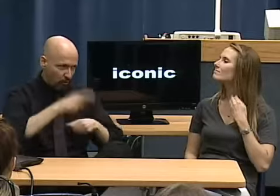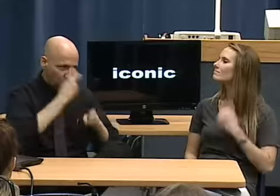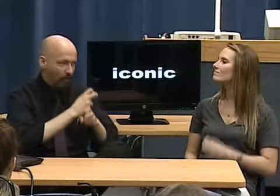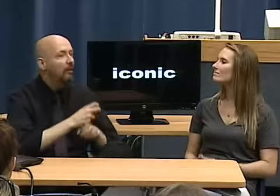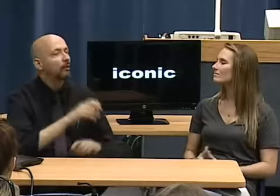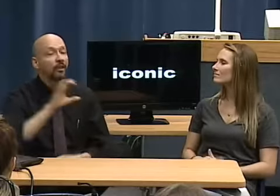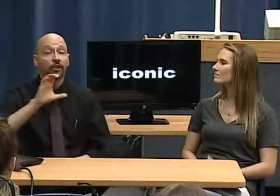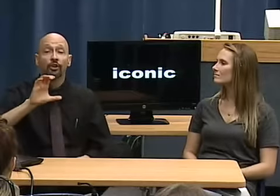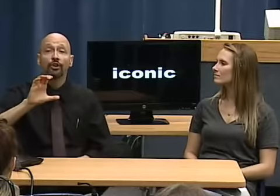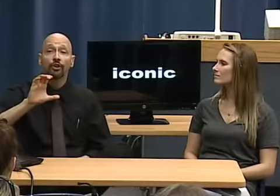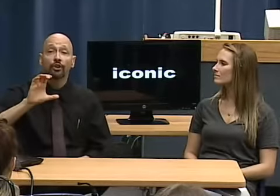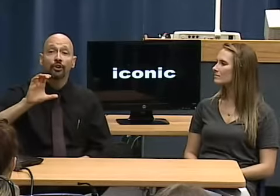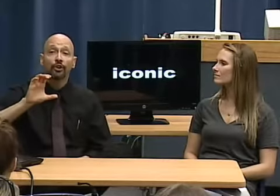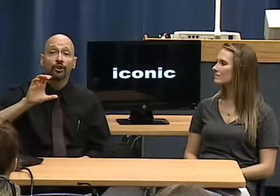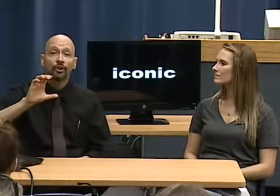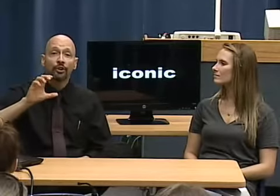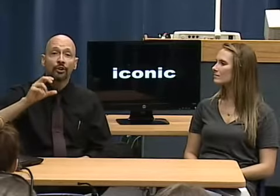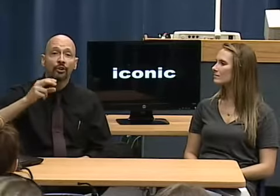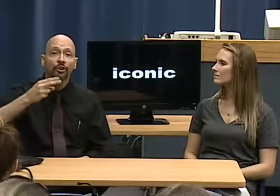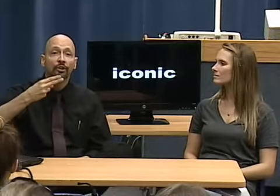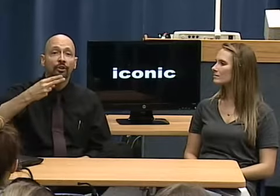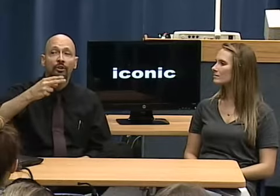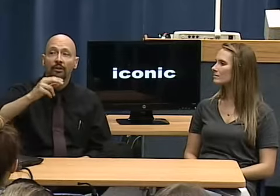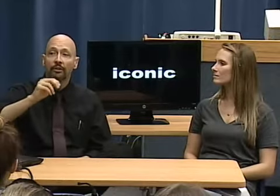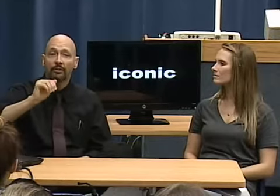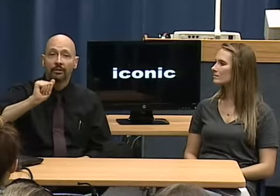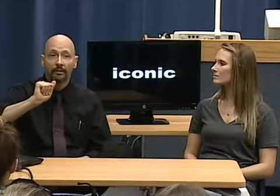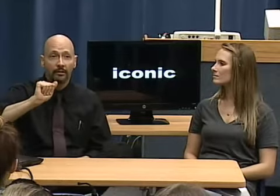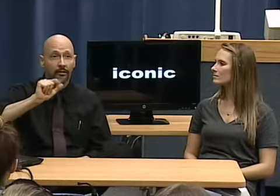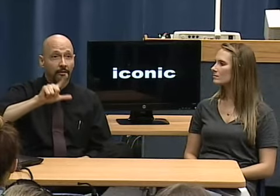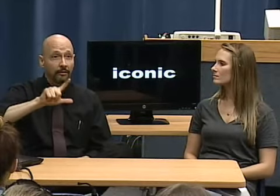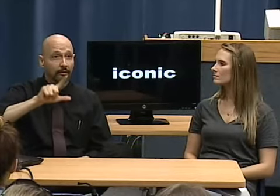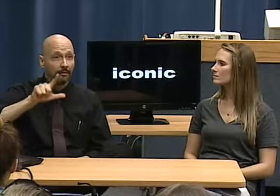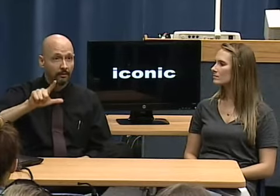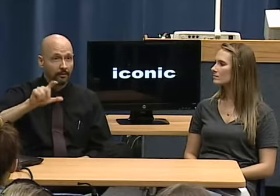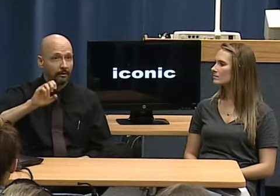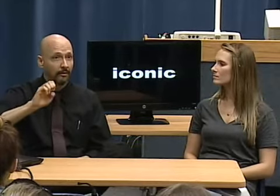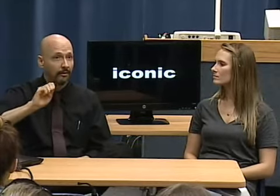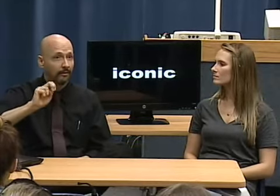C-H-A-L-L-E-N-G-E